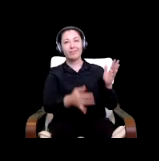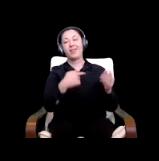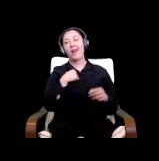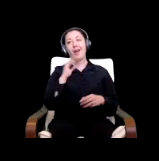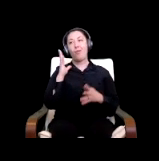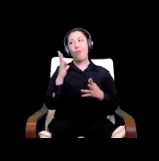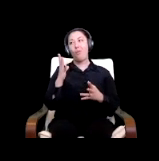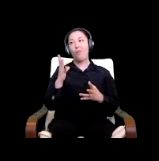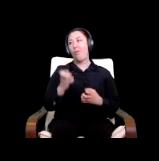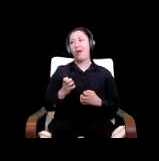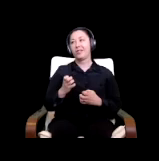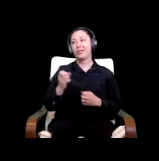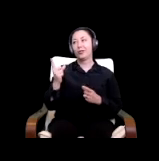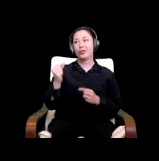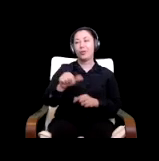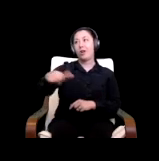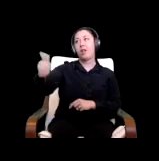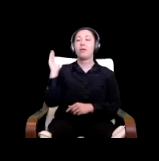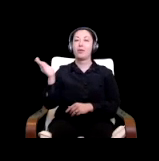amazing all of them are.